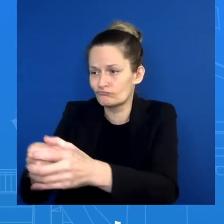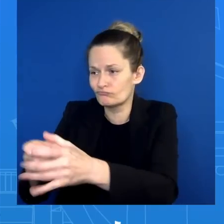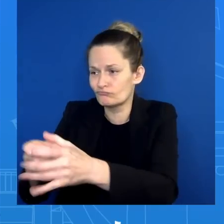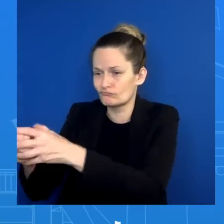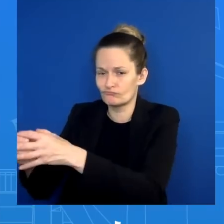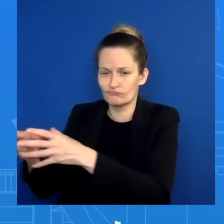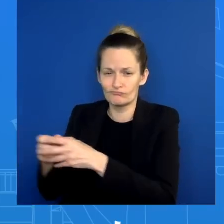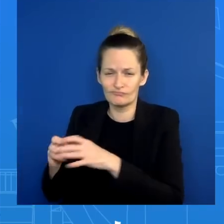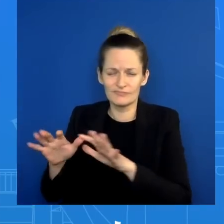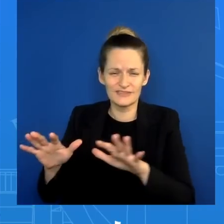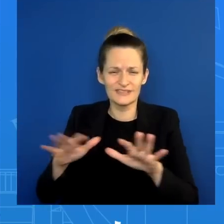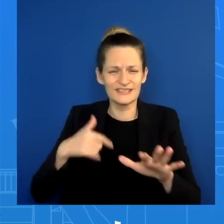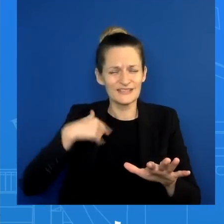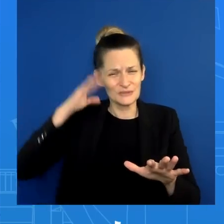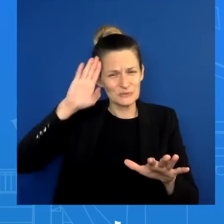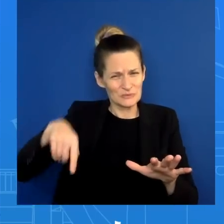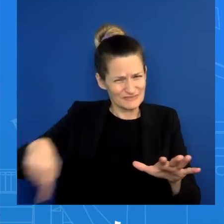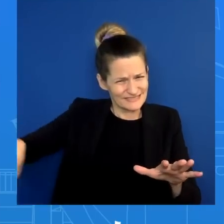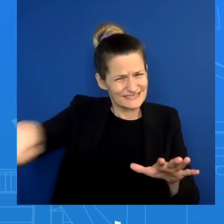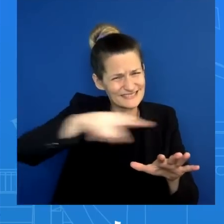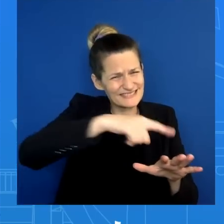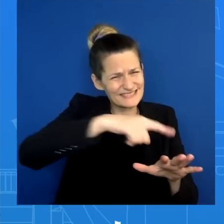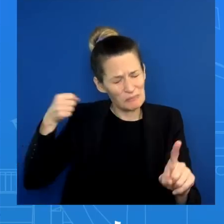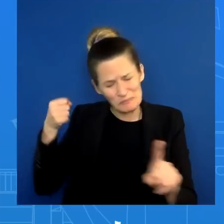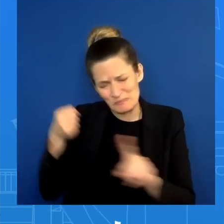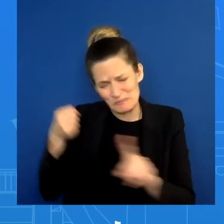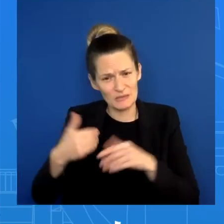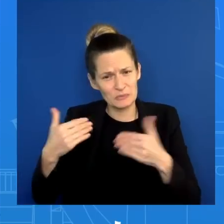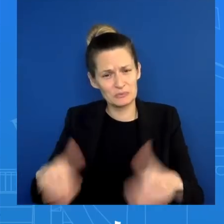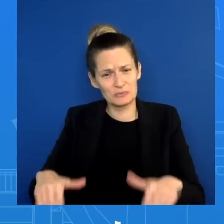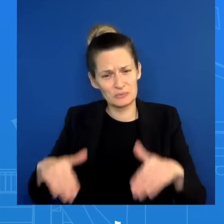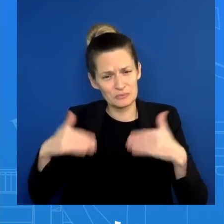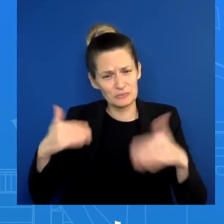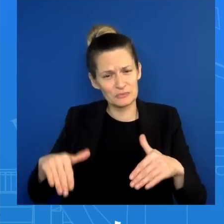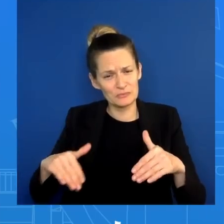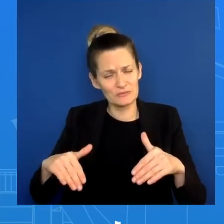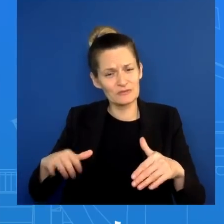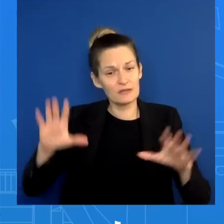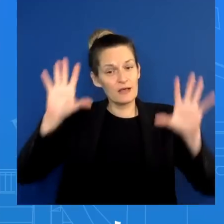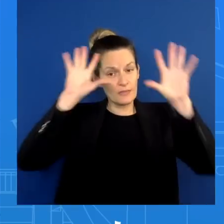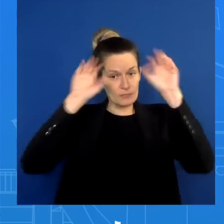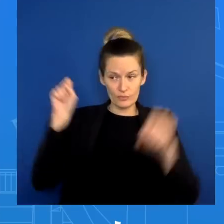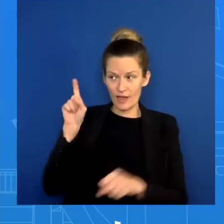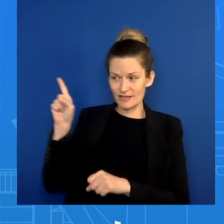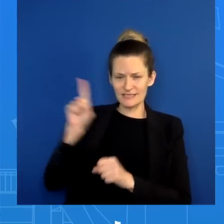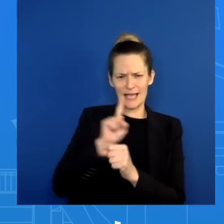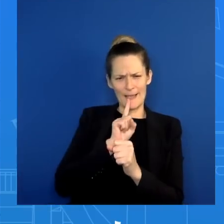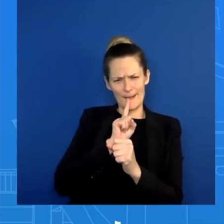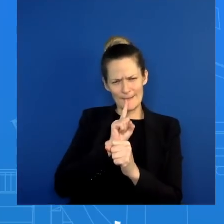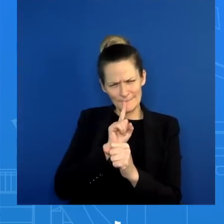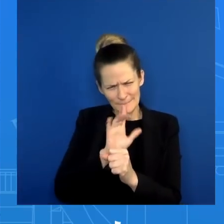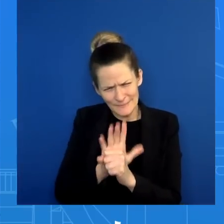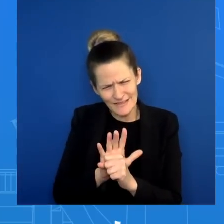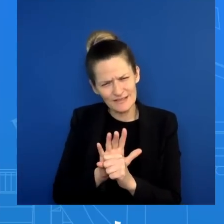is committed to make sure that we are we do that the American people are able to access these benefits.